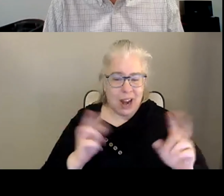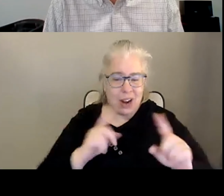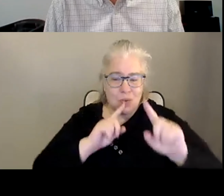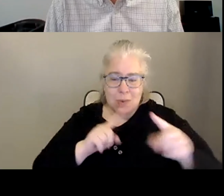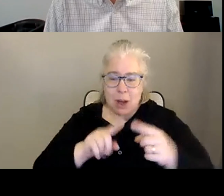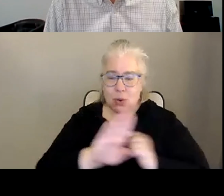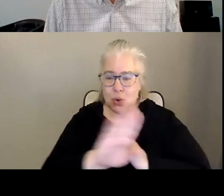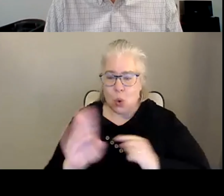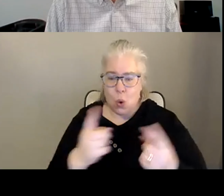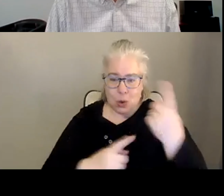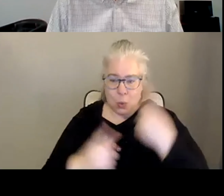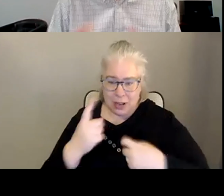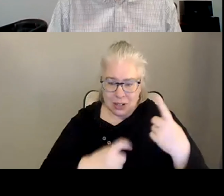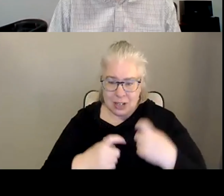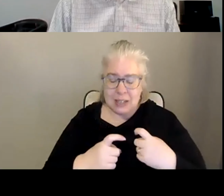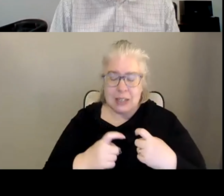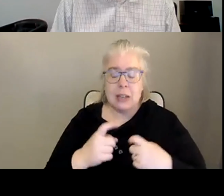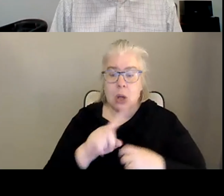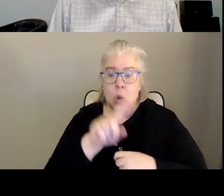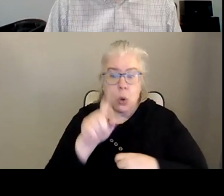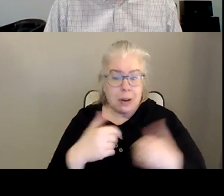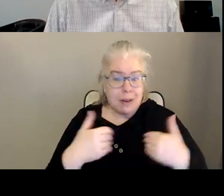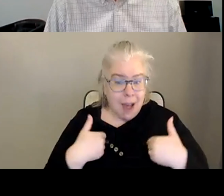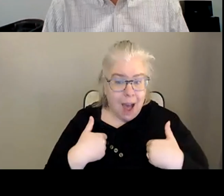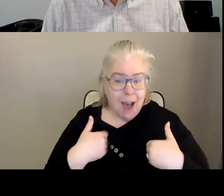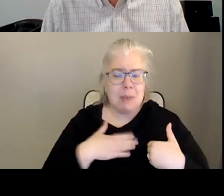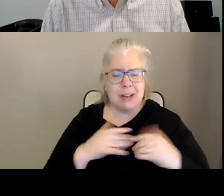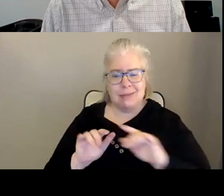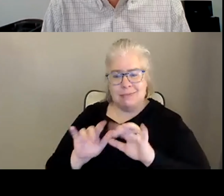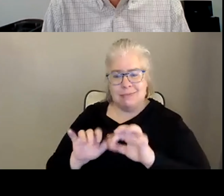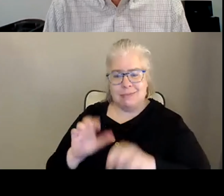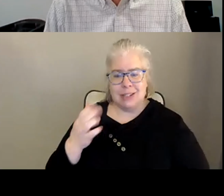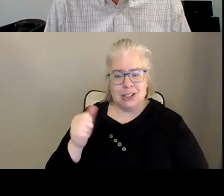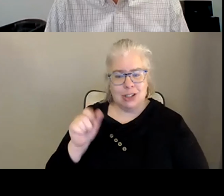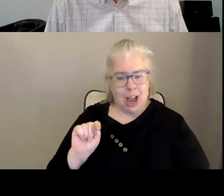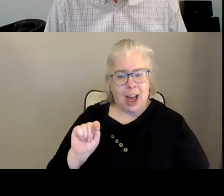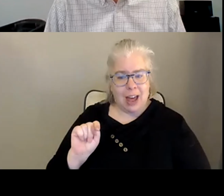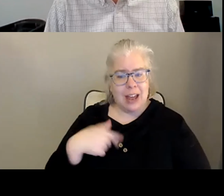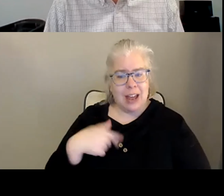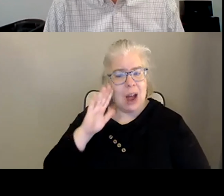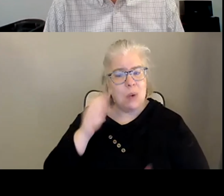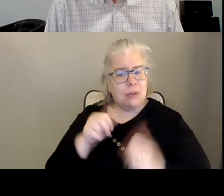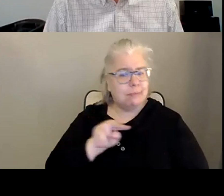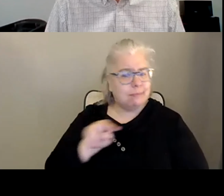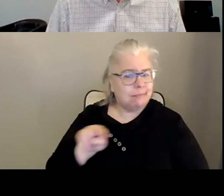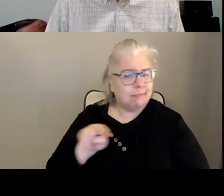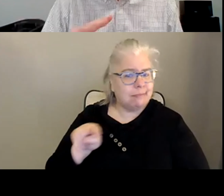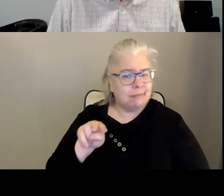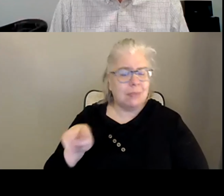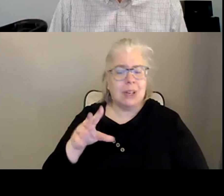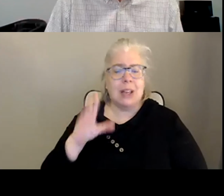If you have questions, please use the chat and I will try to keep an eye on that and will pose those questions